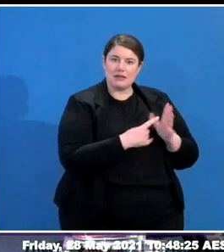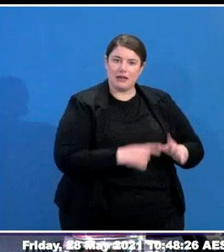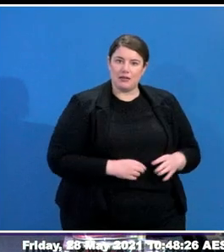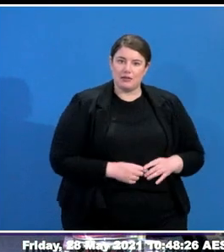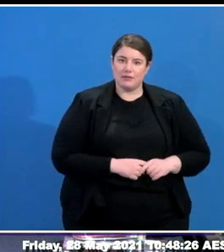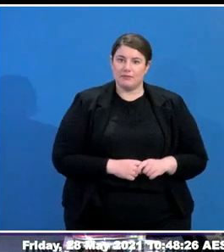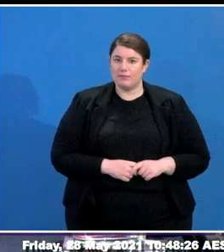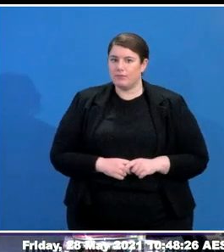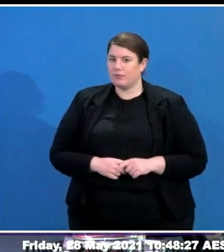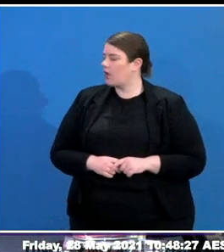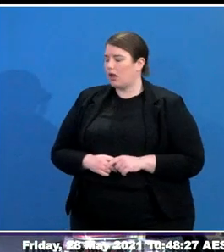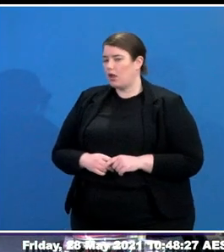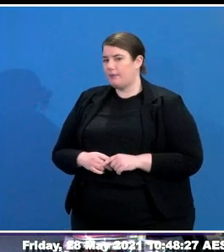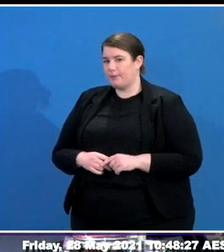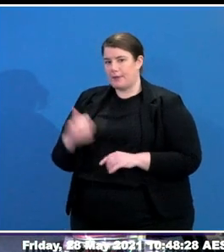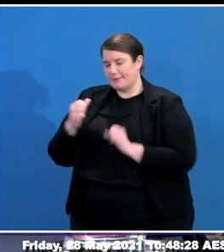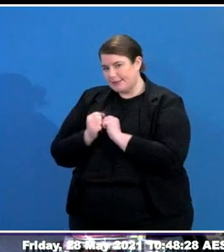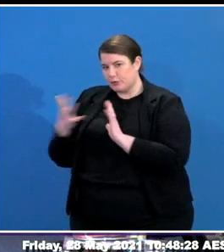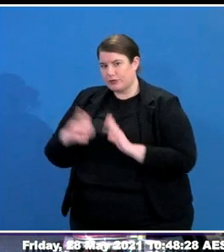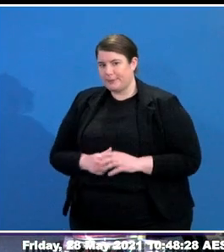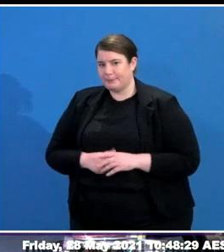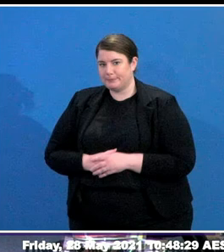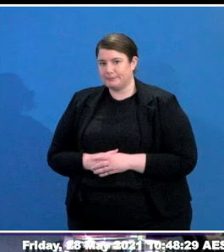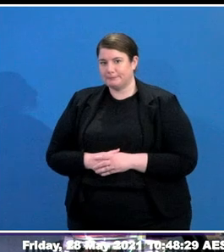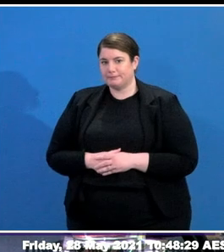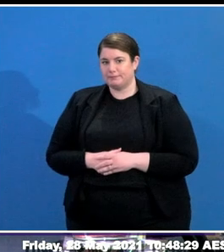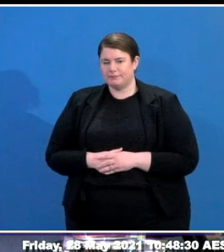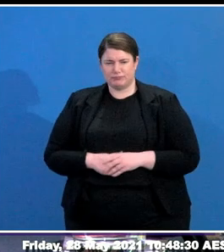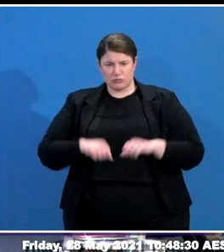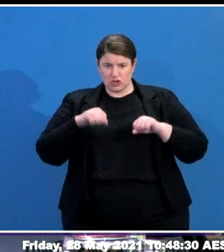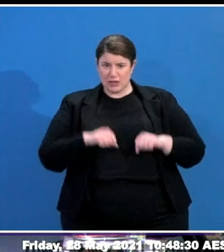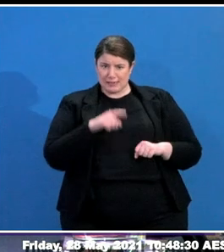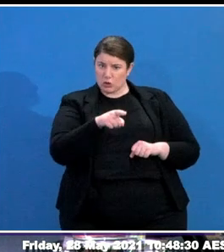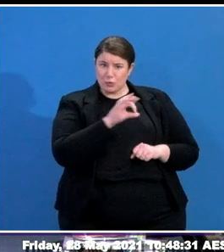I don't believe that's quite the case. What, that you didn't say it, or it is not the fact?